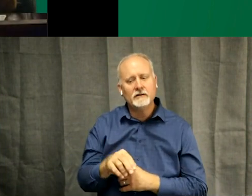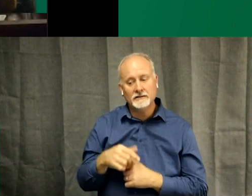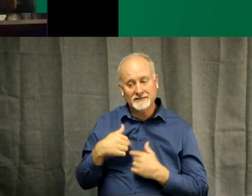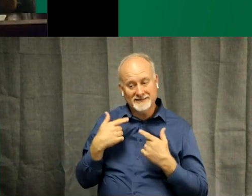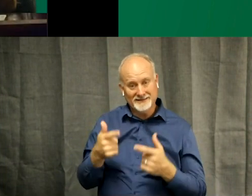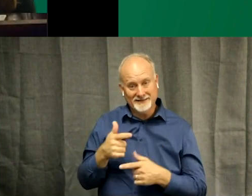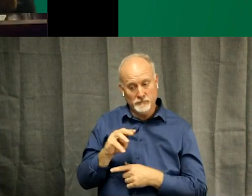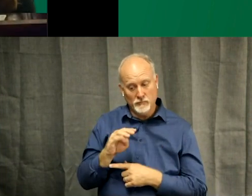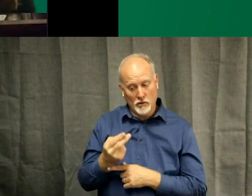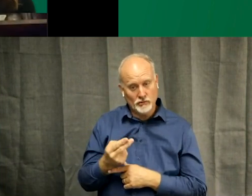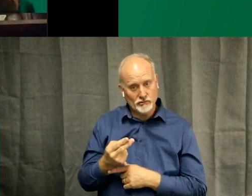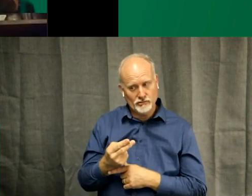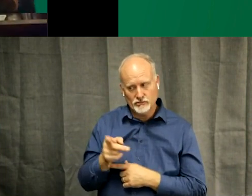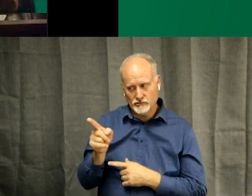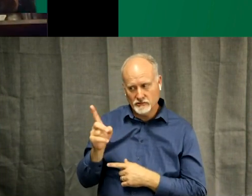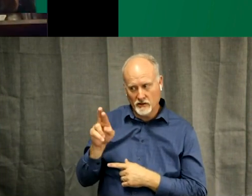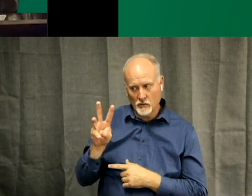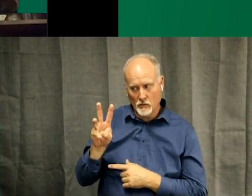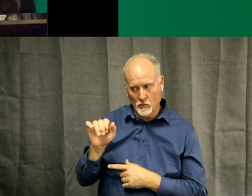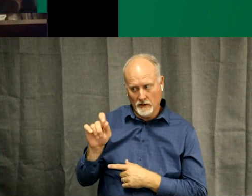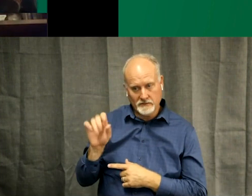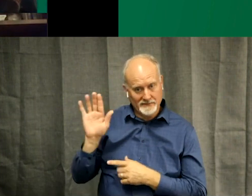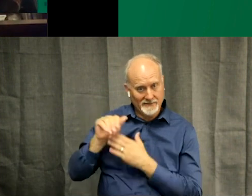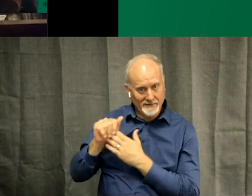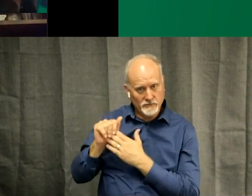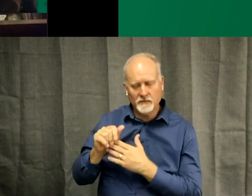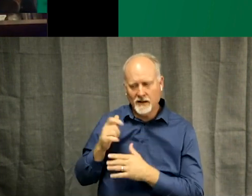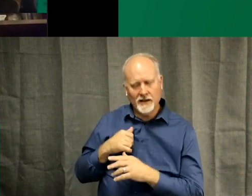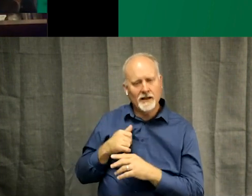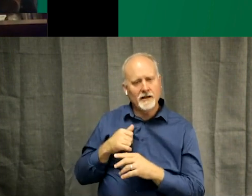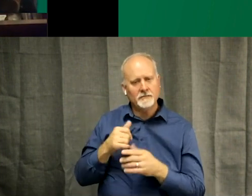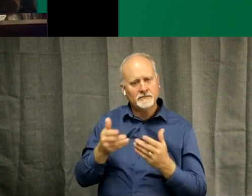year under the leadership of dr watts i have the privilege of serving with talented passionate and